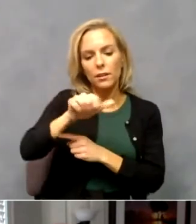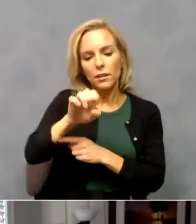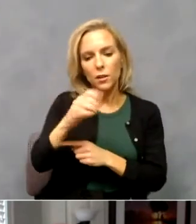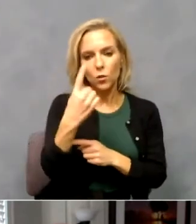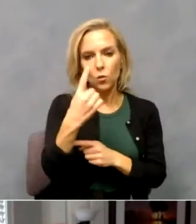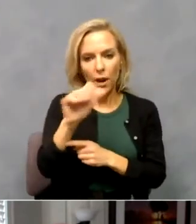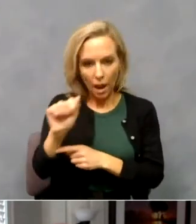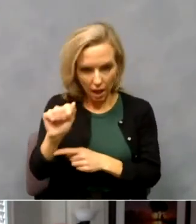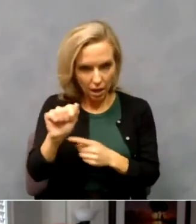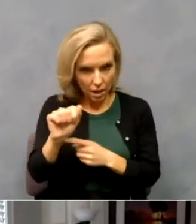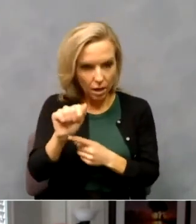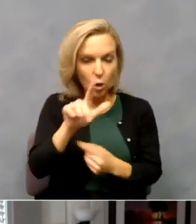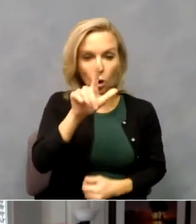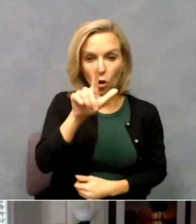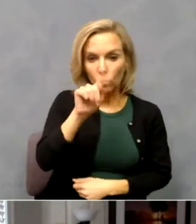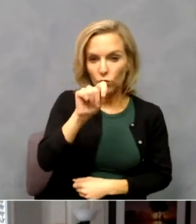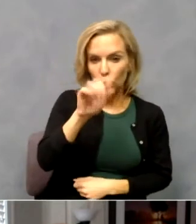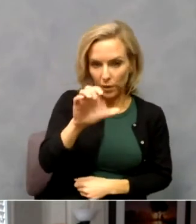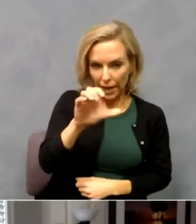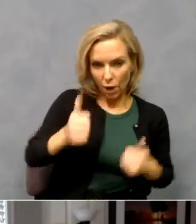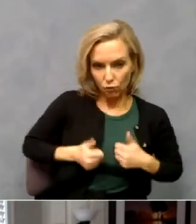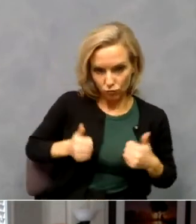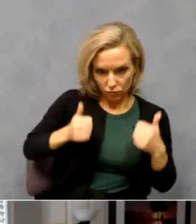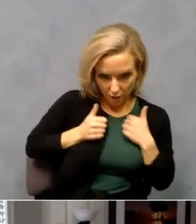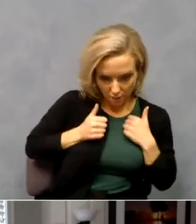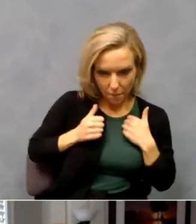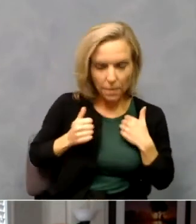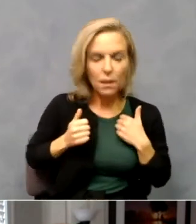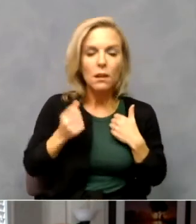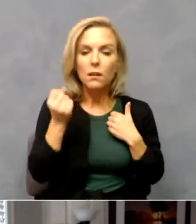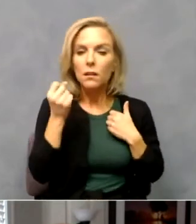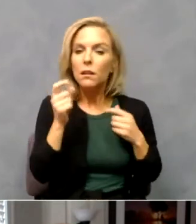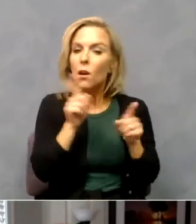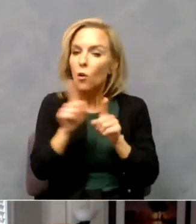residents and healthcare personnel. You'll see they put a scale here